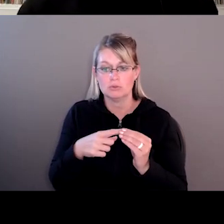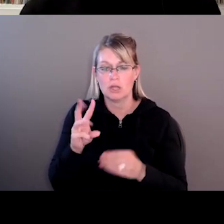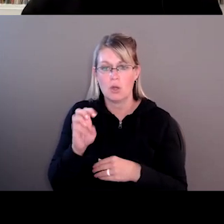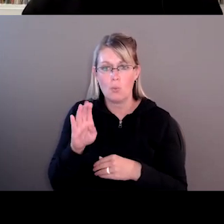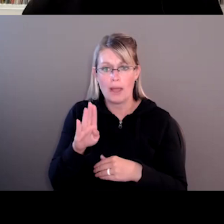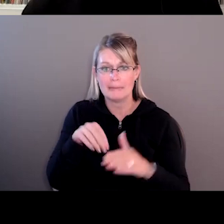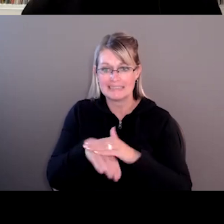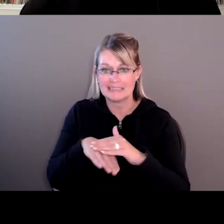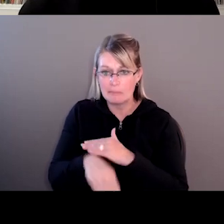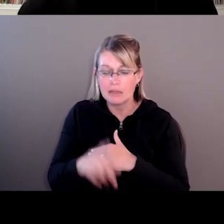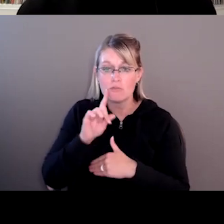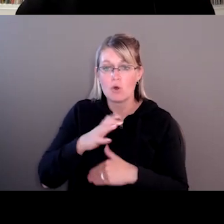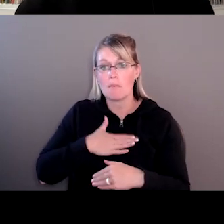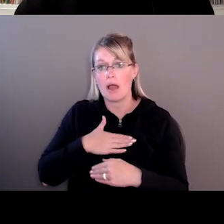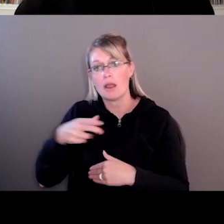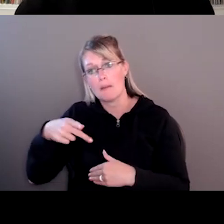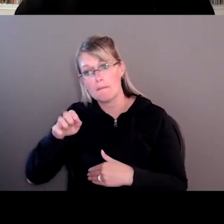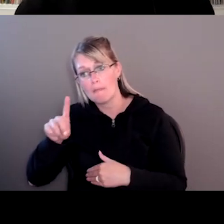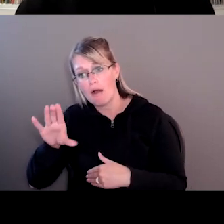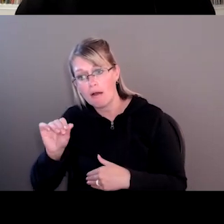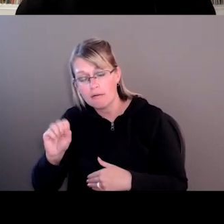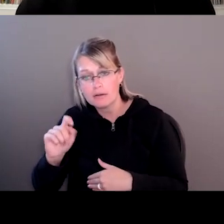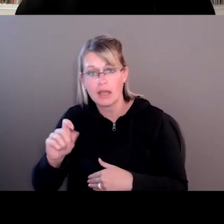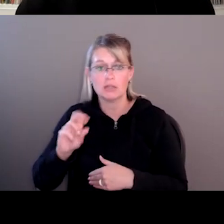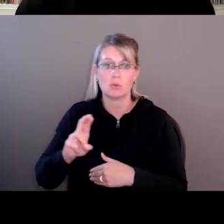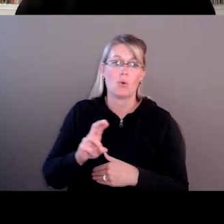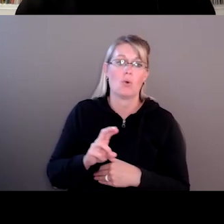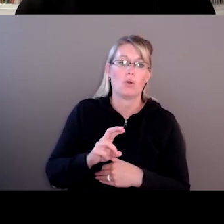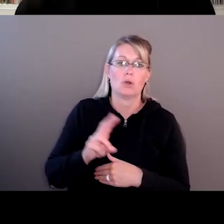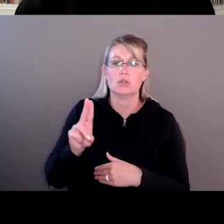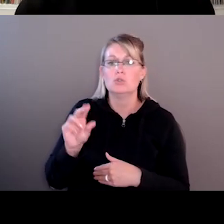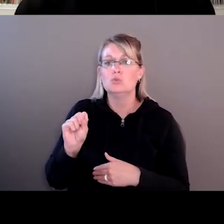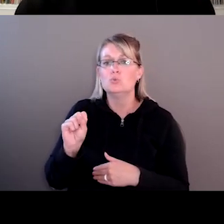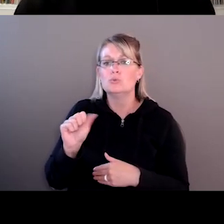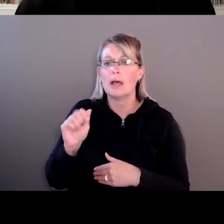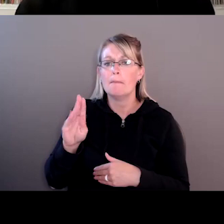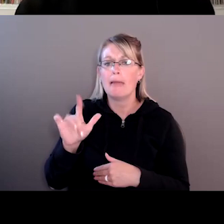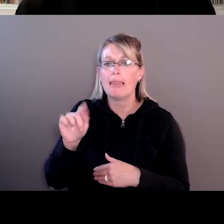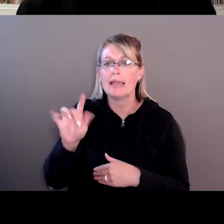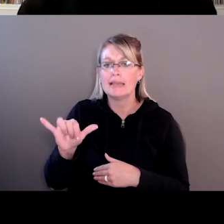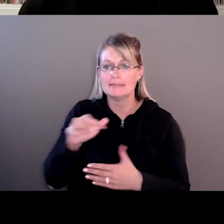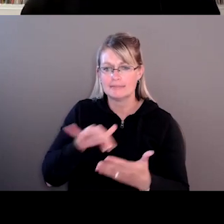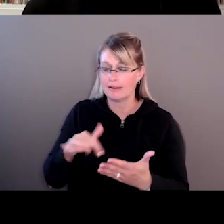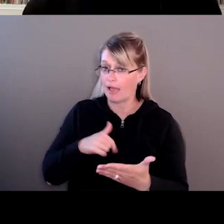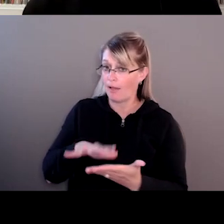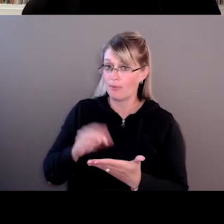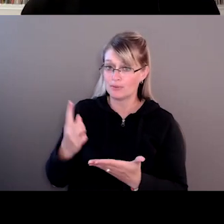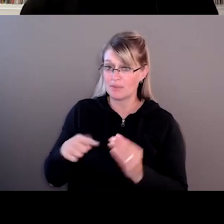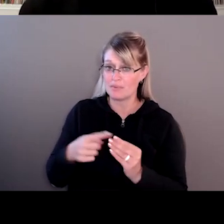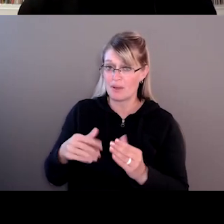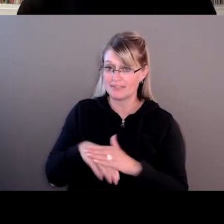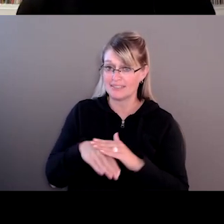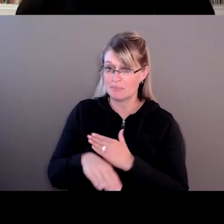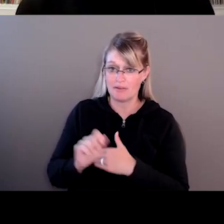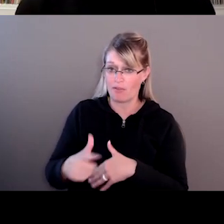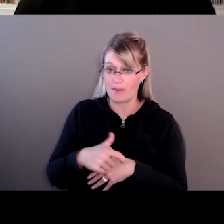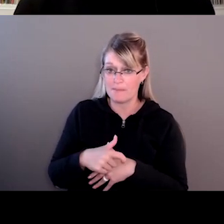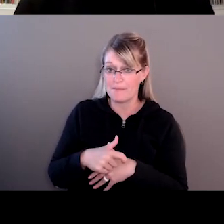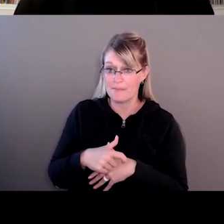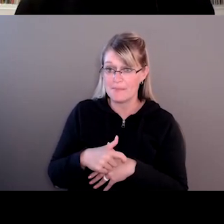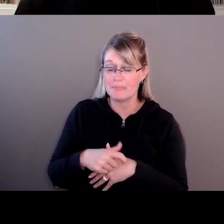for my podcast or do a usability study, I learned something new about accessibility. And that to me